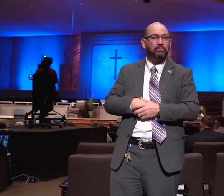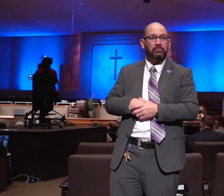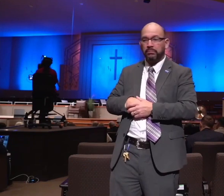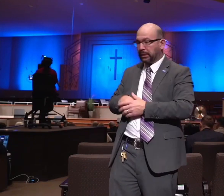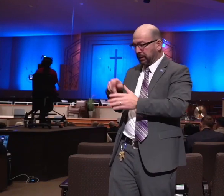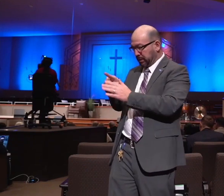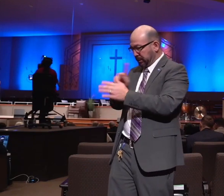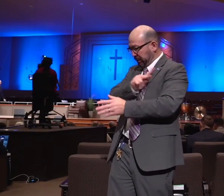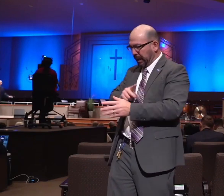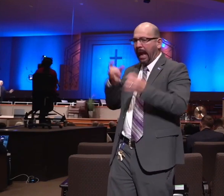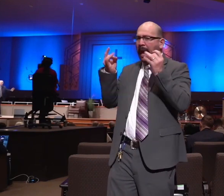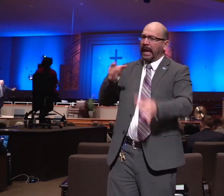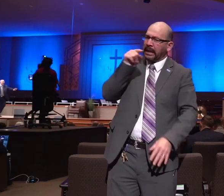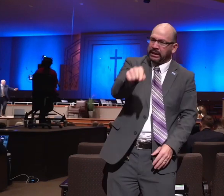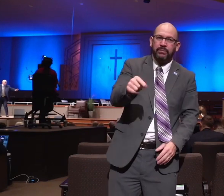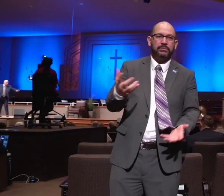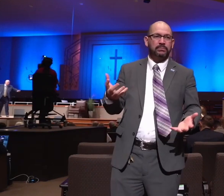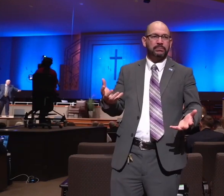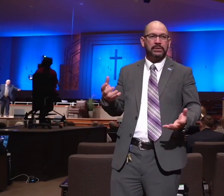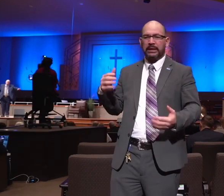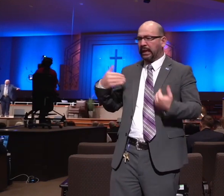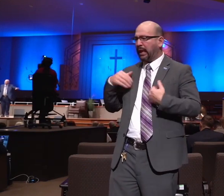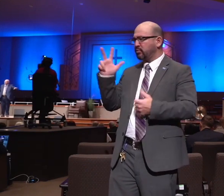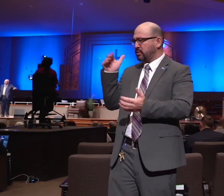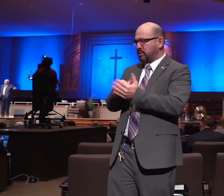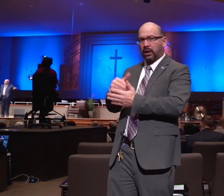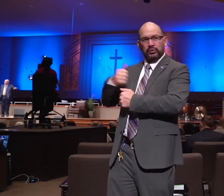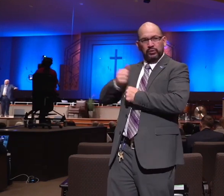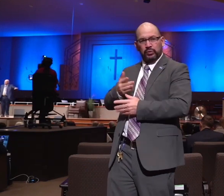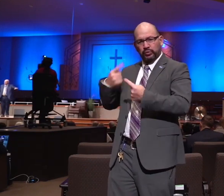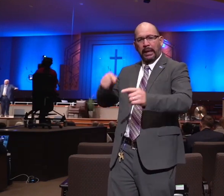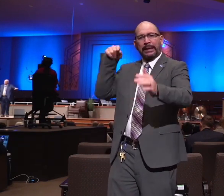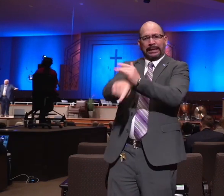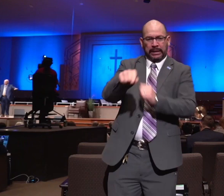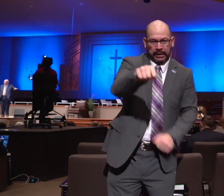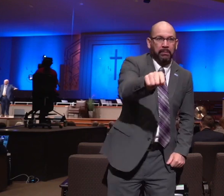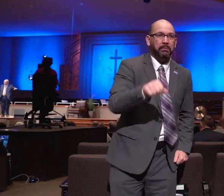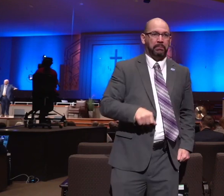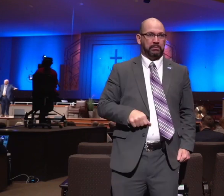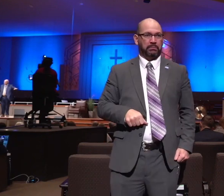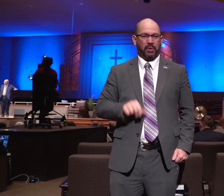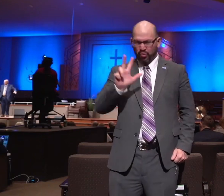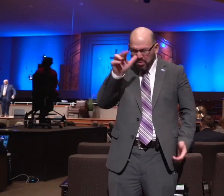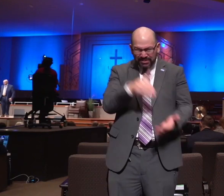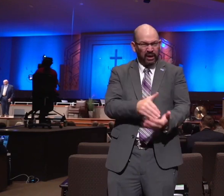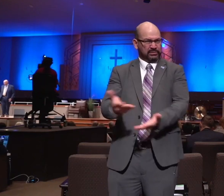Saul has 3,000 soldiers trying to catch him and kill him